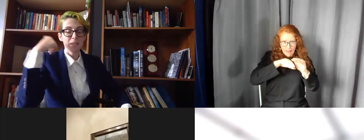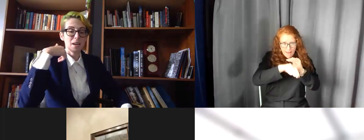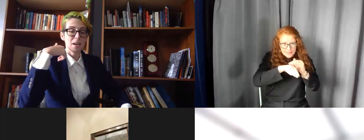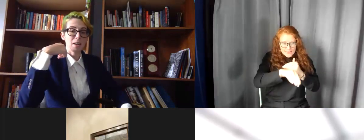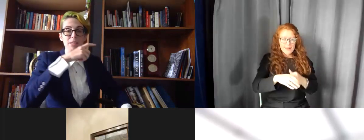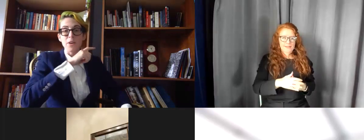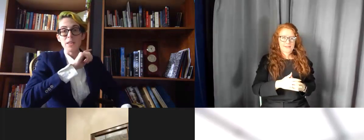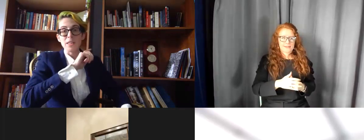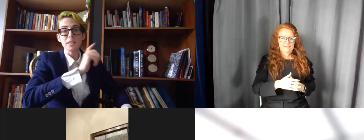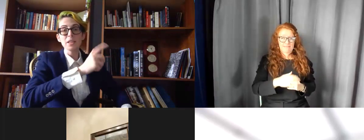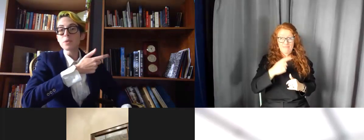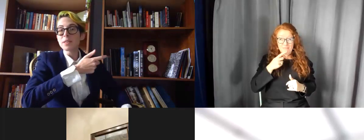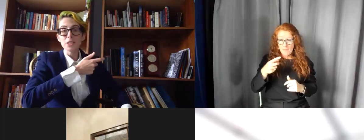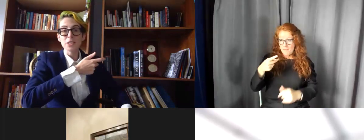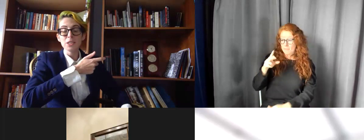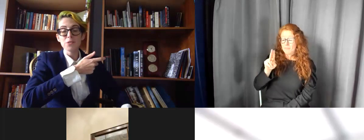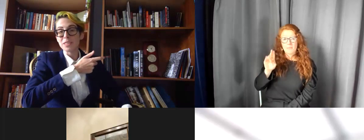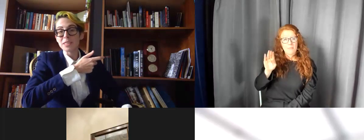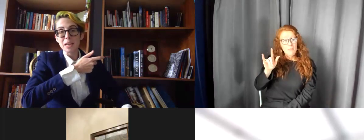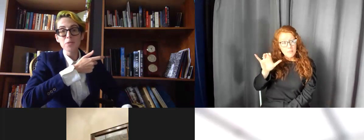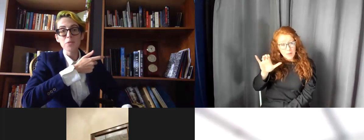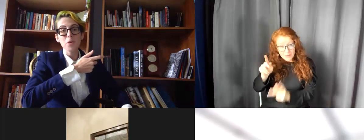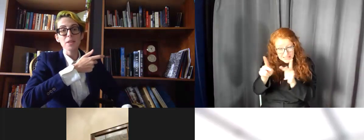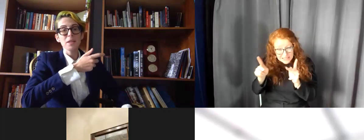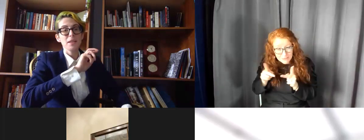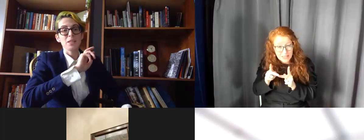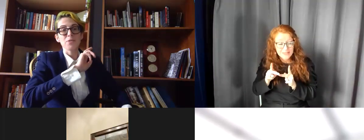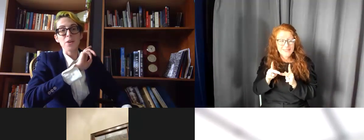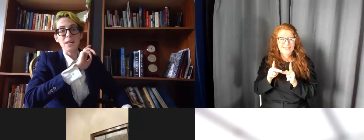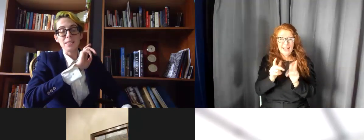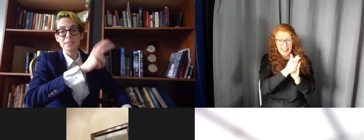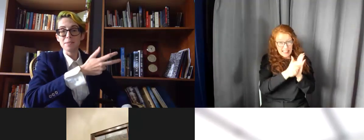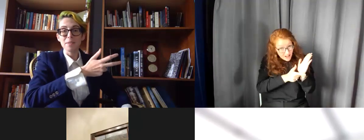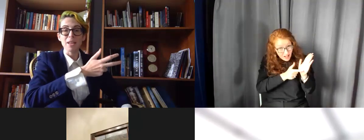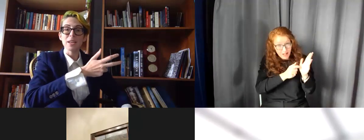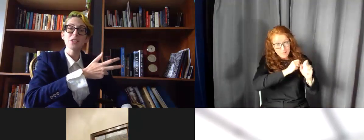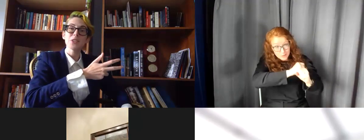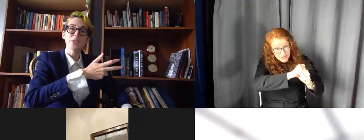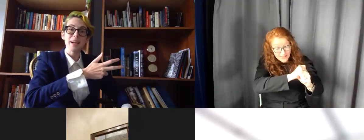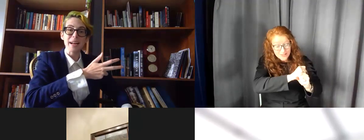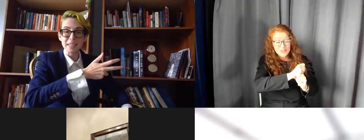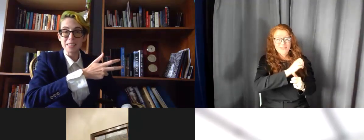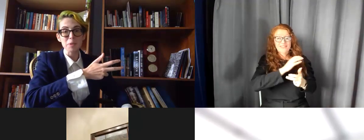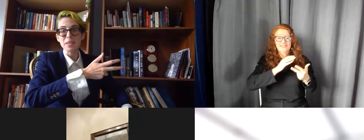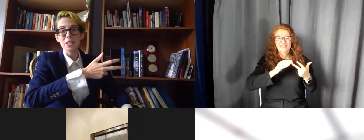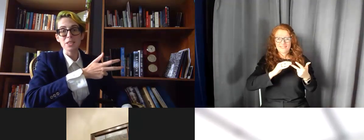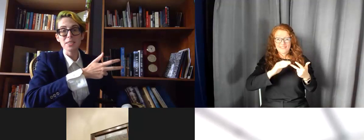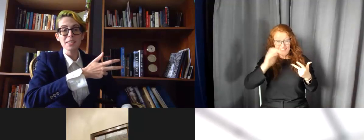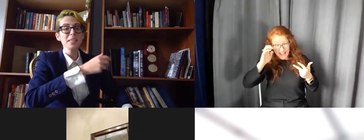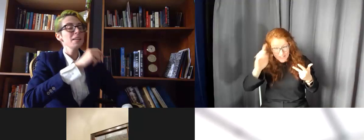Farrah Garland: as far as legal protections for disabled folk, as far as educational access and protections.